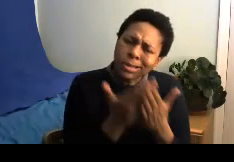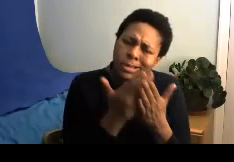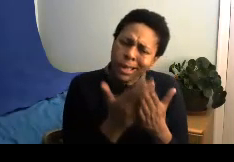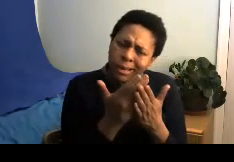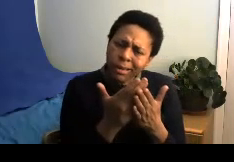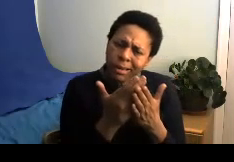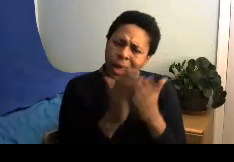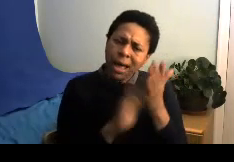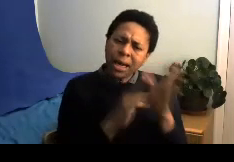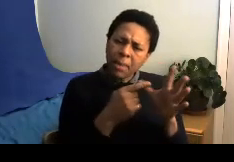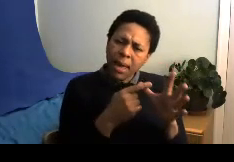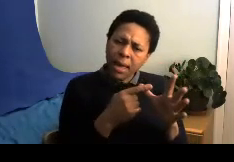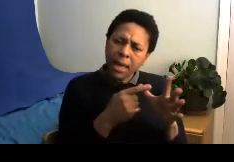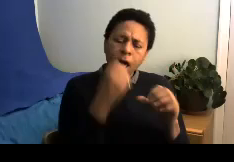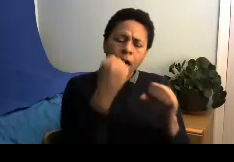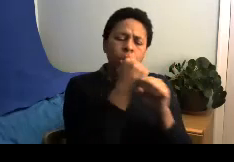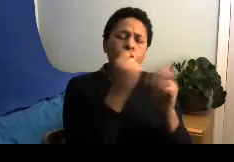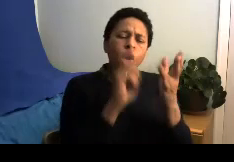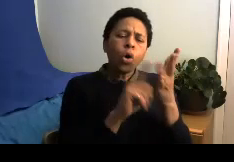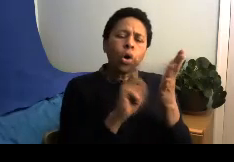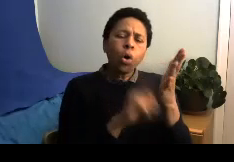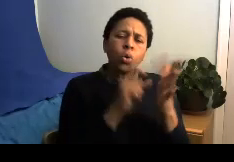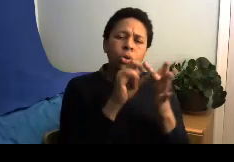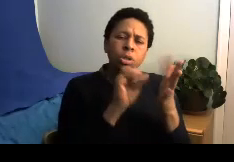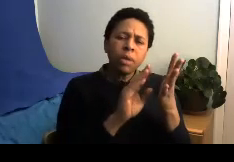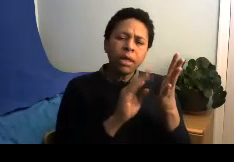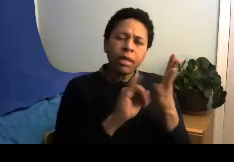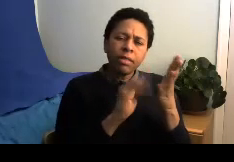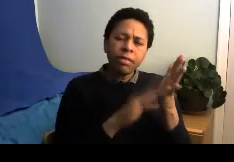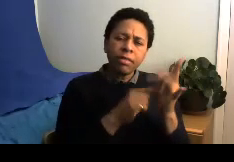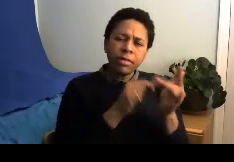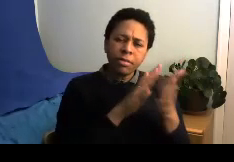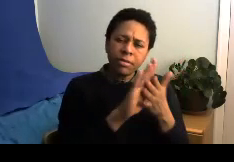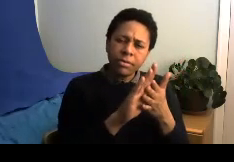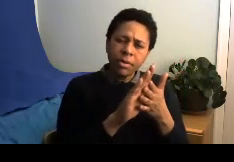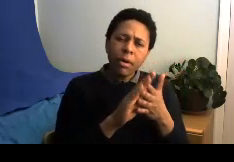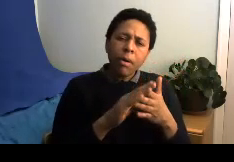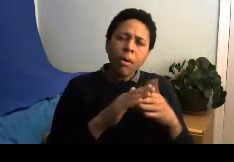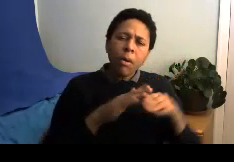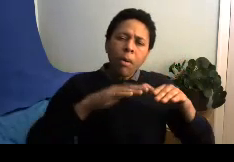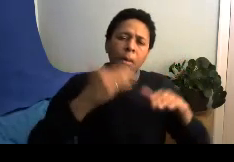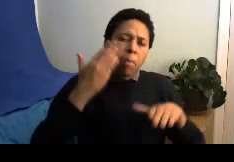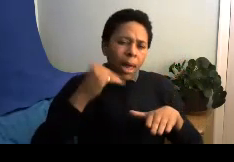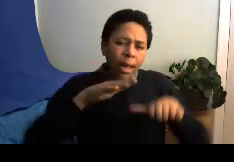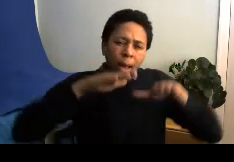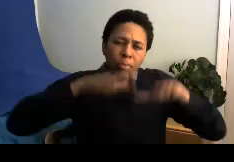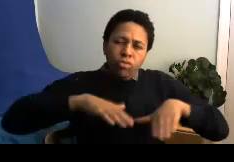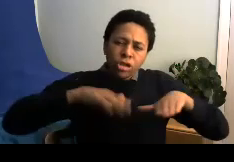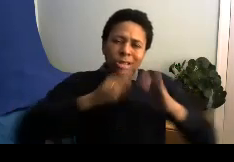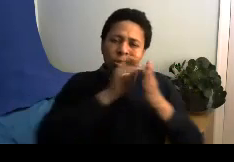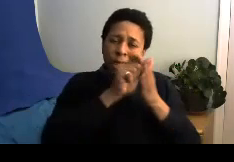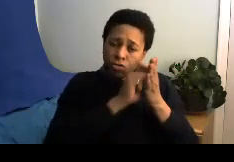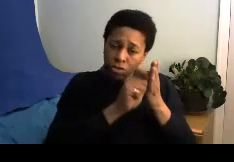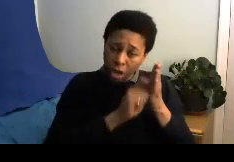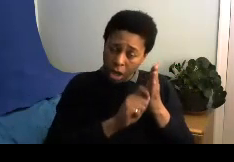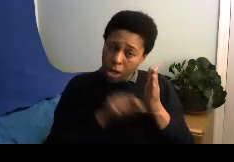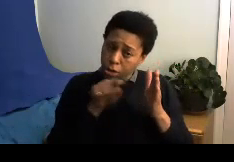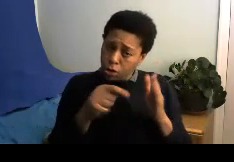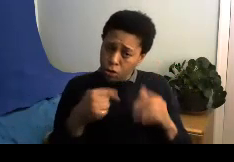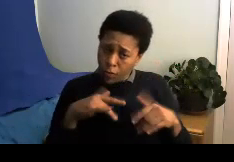Goldsmith's and do you find that there's a creative synergy for you between sort of theory on the one hand and fiction on the